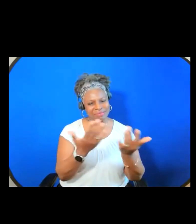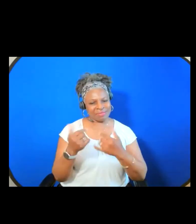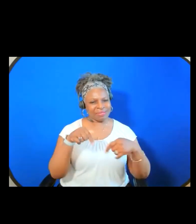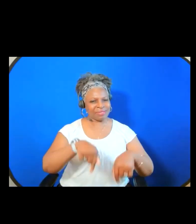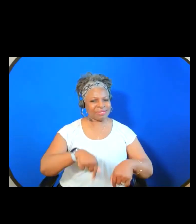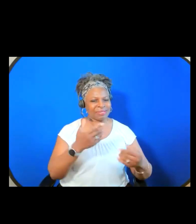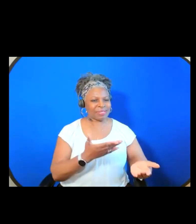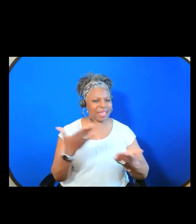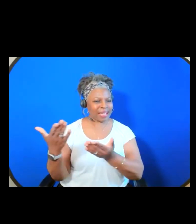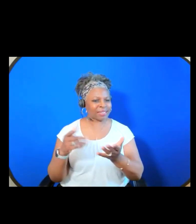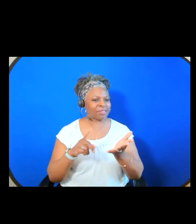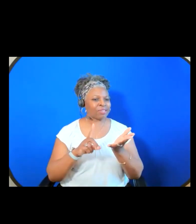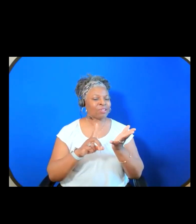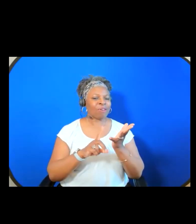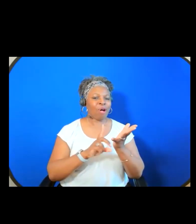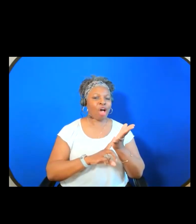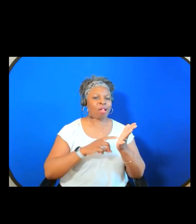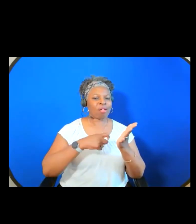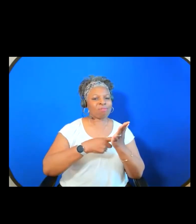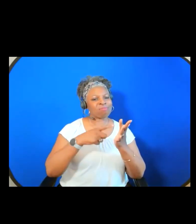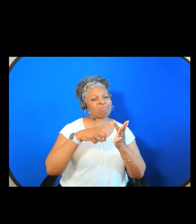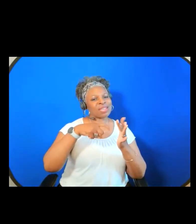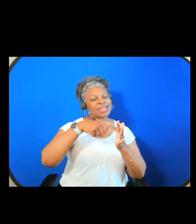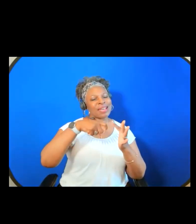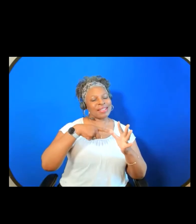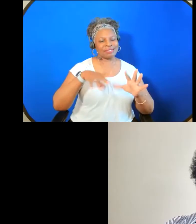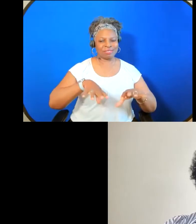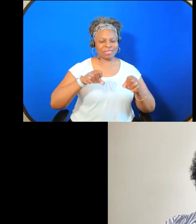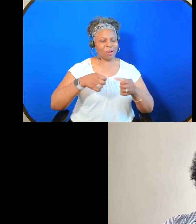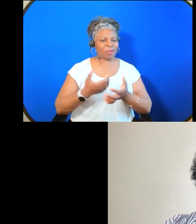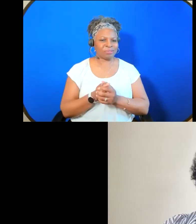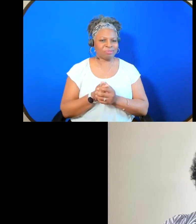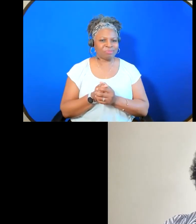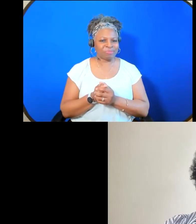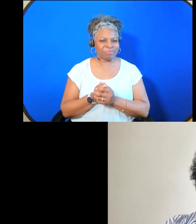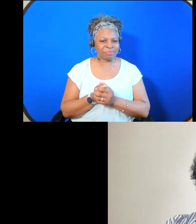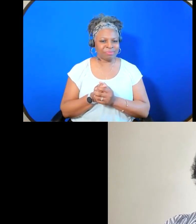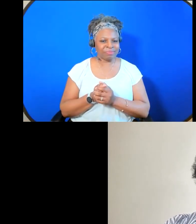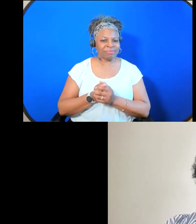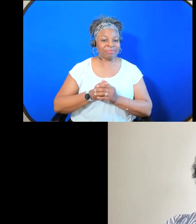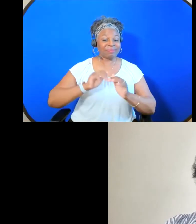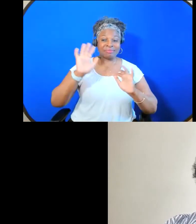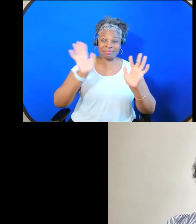over to Ulrika who is going to kick off the event. >> ULRIKA: Hi, everyone. Thank you very much